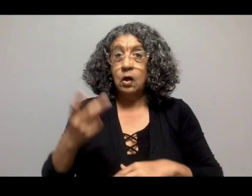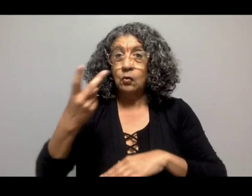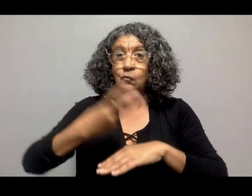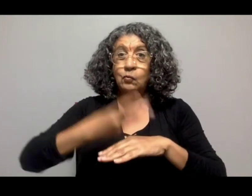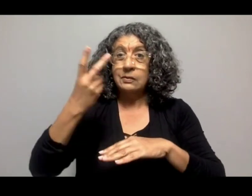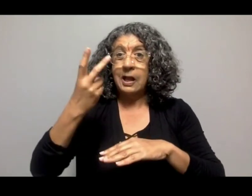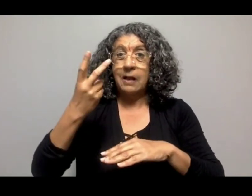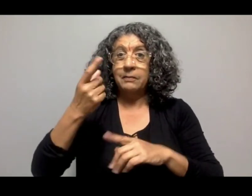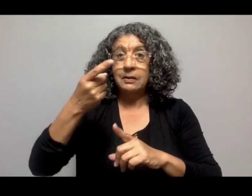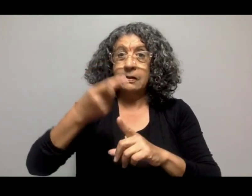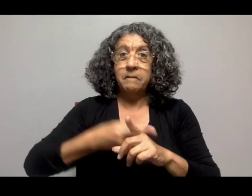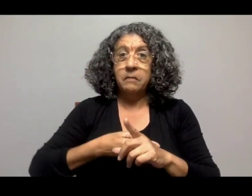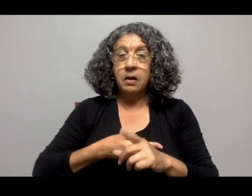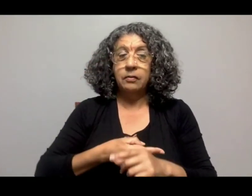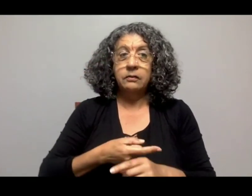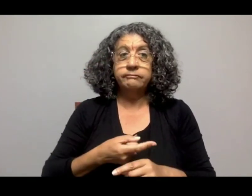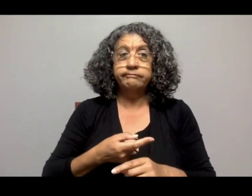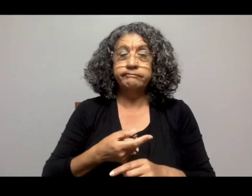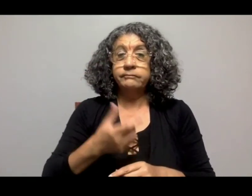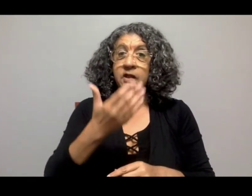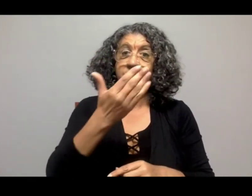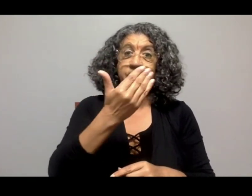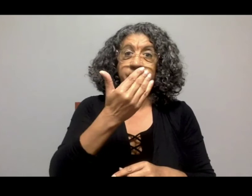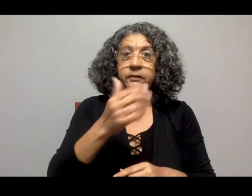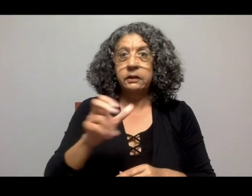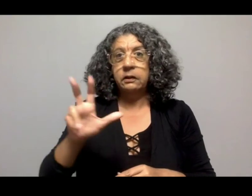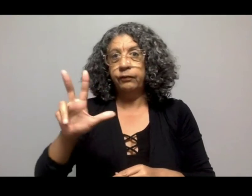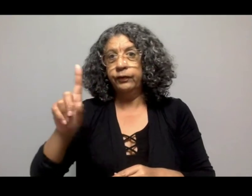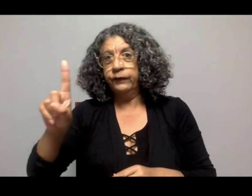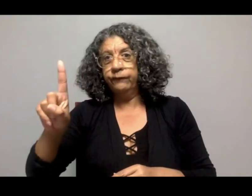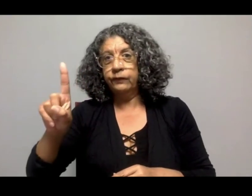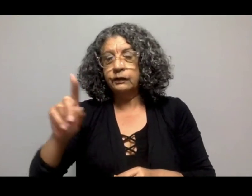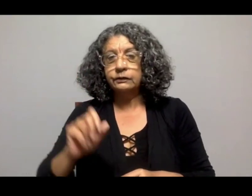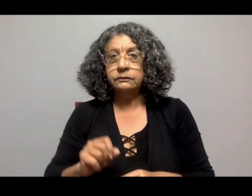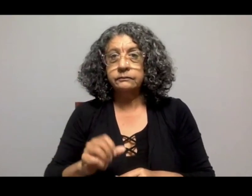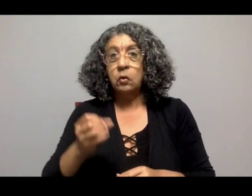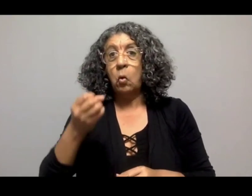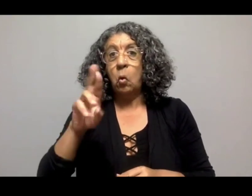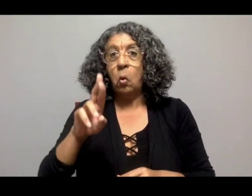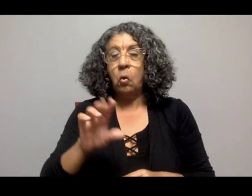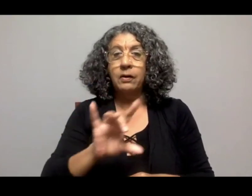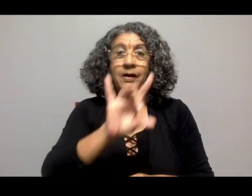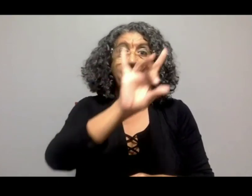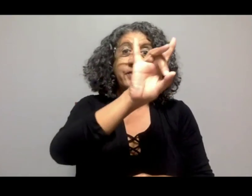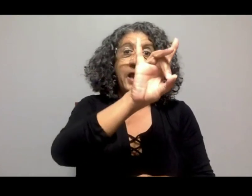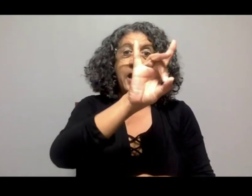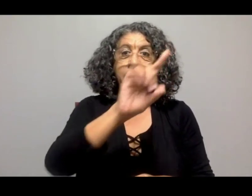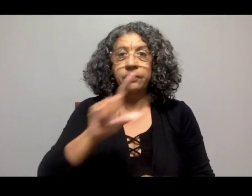or possibly two times a month, you know on the 15th or the 31st